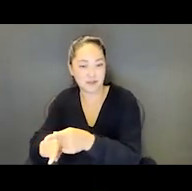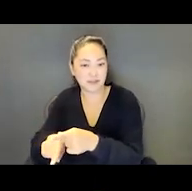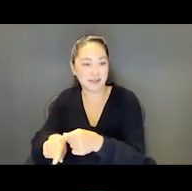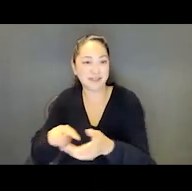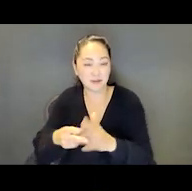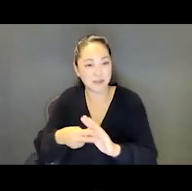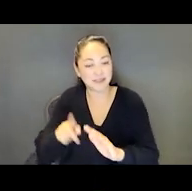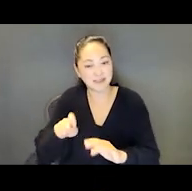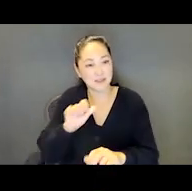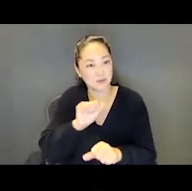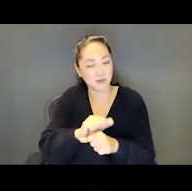collaborative work.